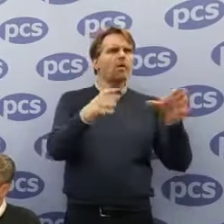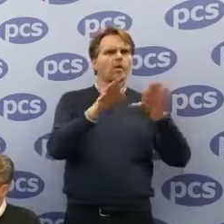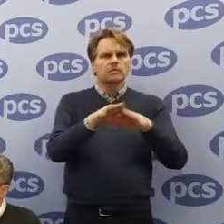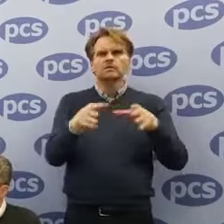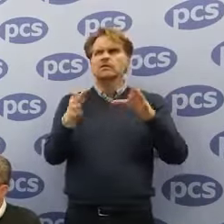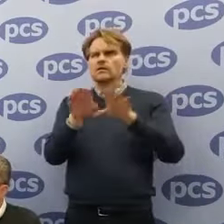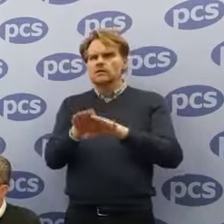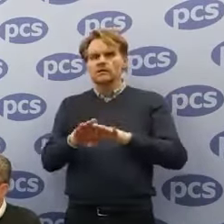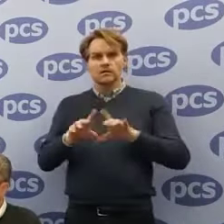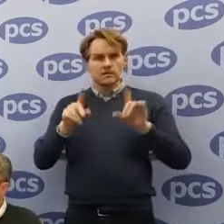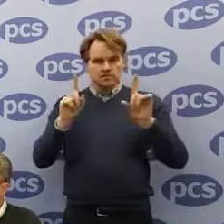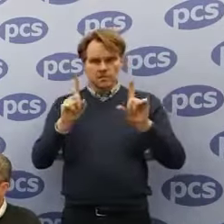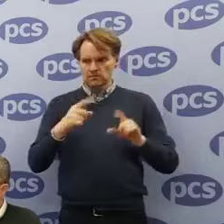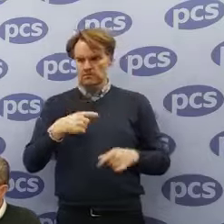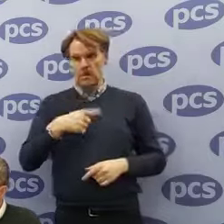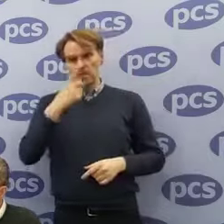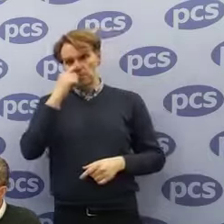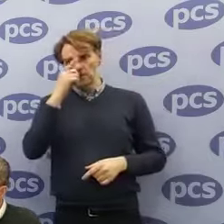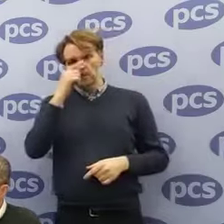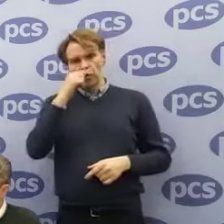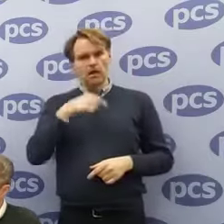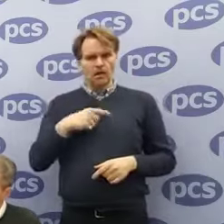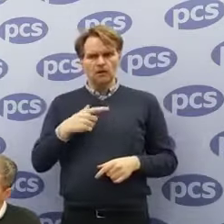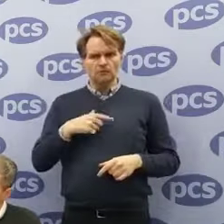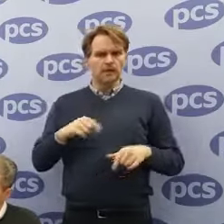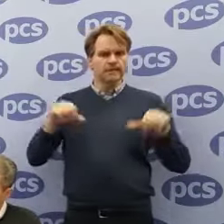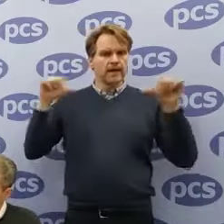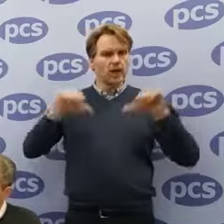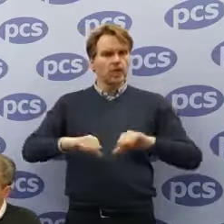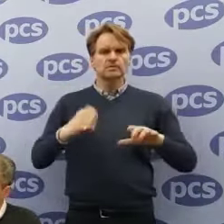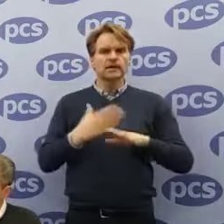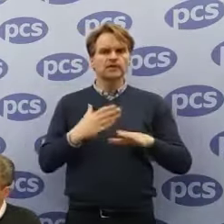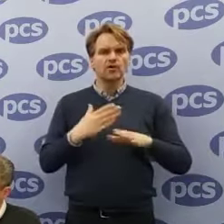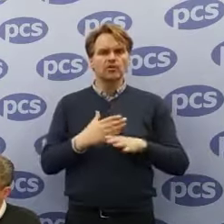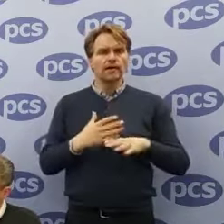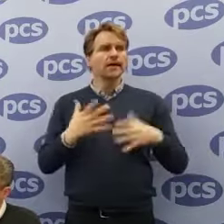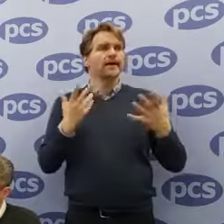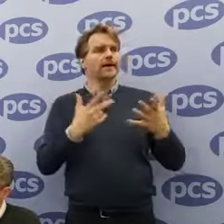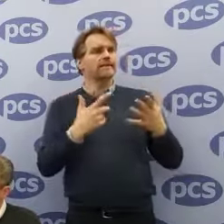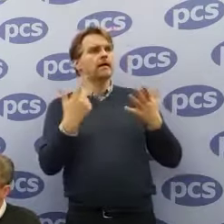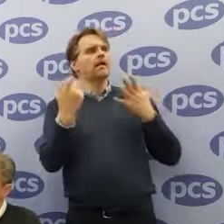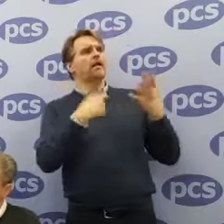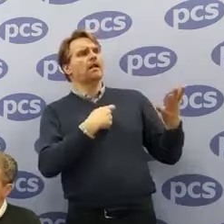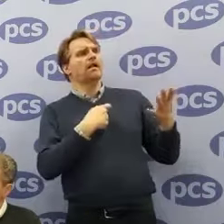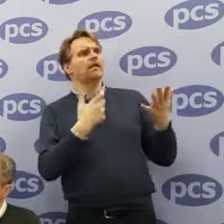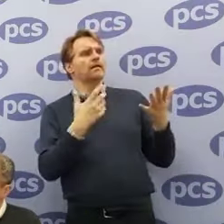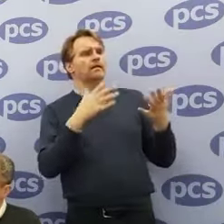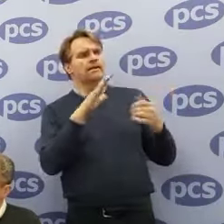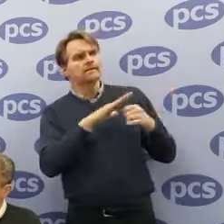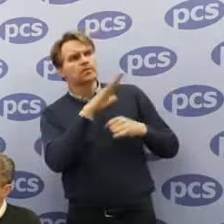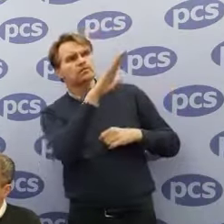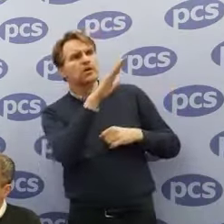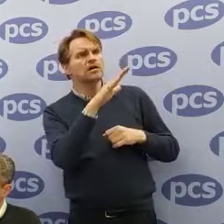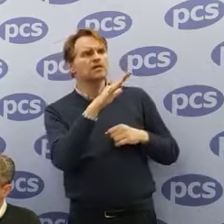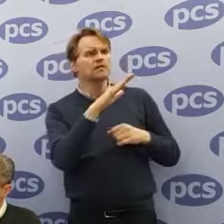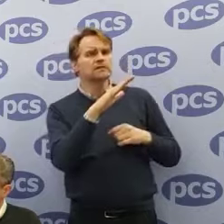the people who face losing their jobs what would be the point of a pay rise if you don't have a job? My future is so uncertain when we move to the regional